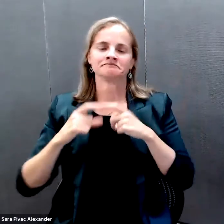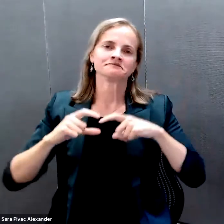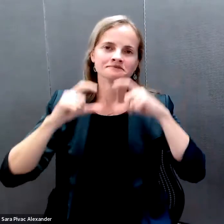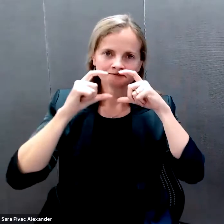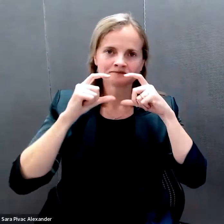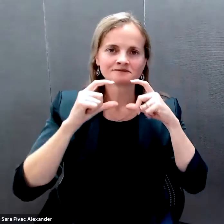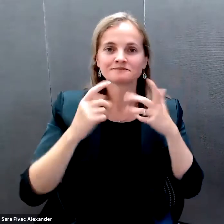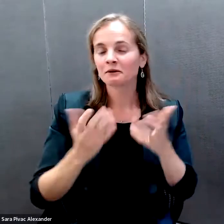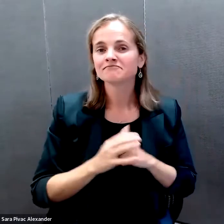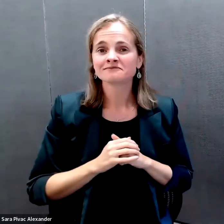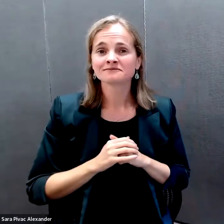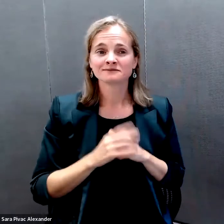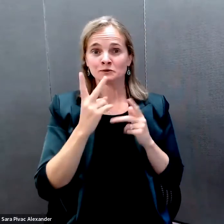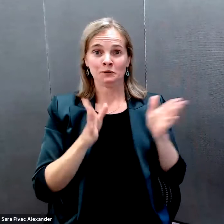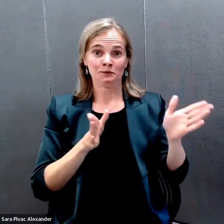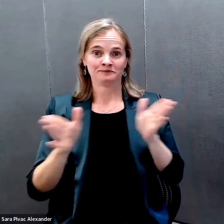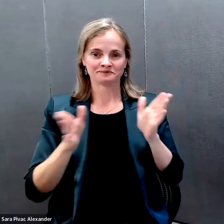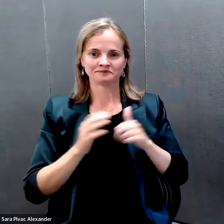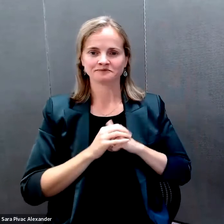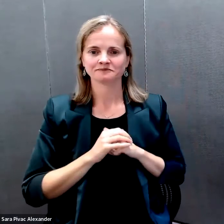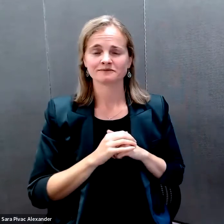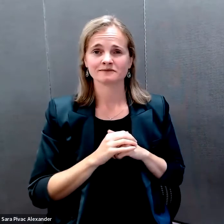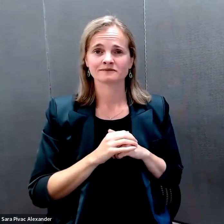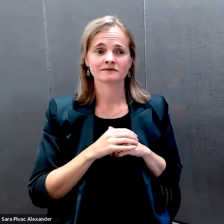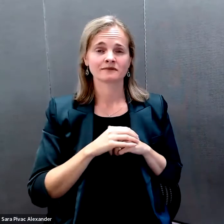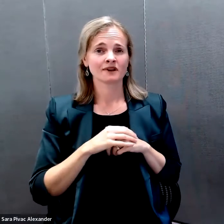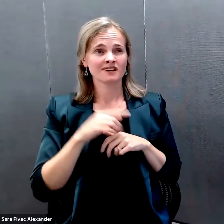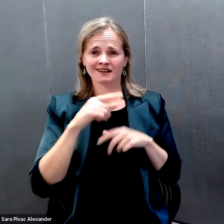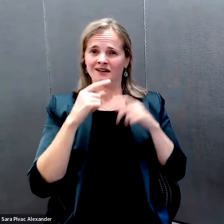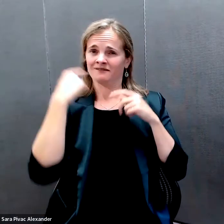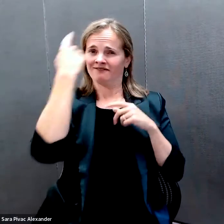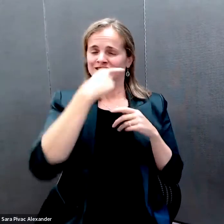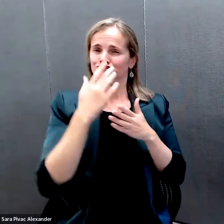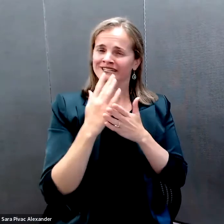we know in public we have to leave them on but so there are two different issues for us